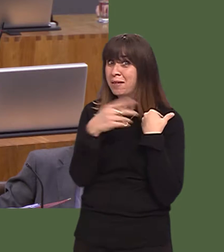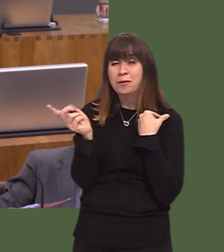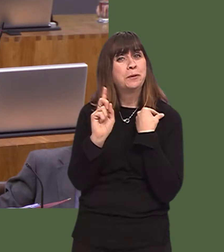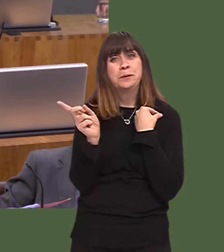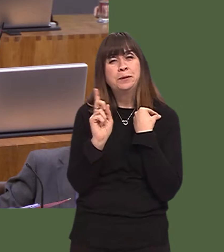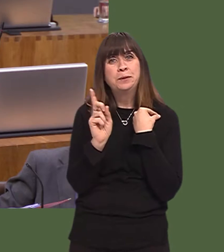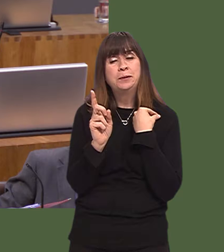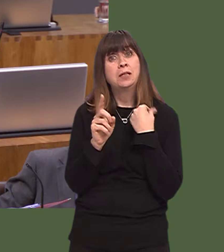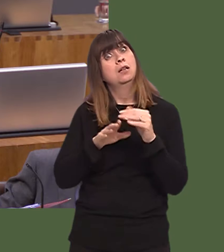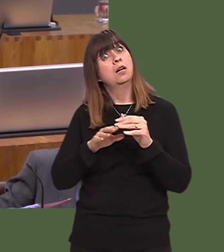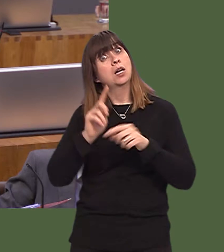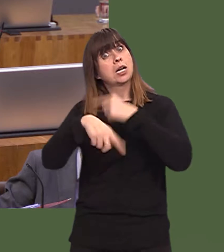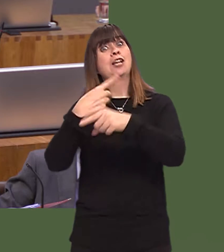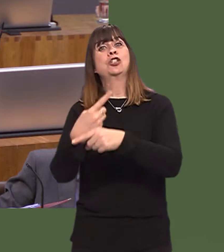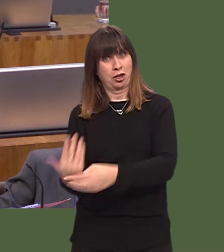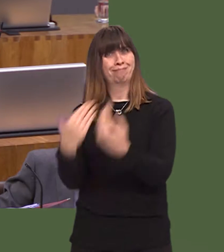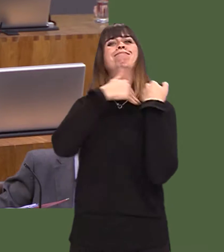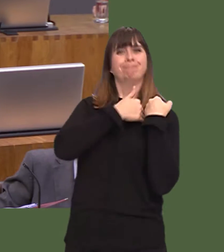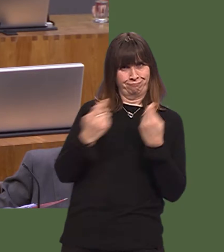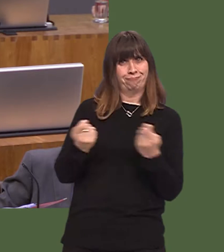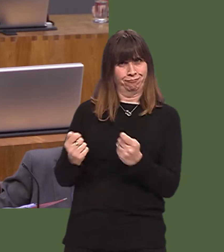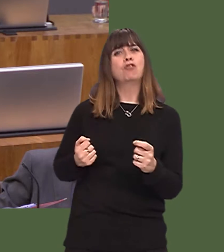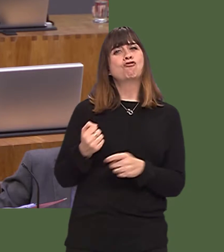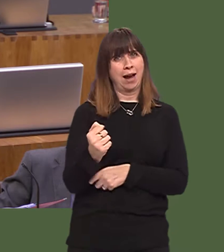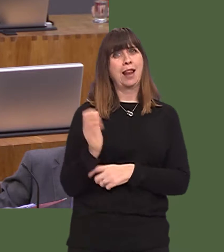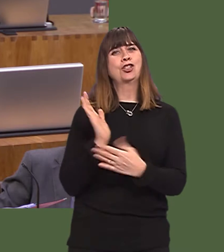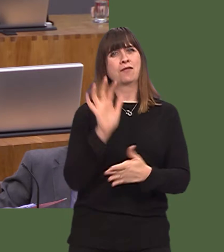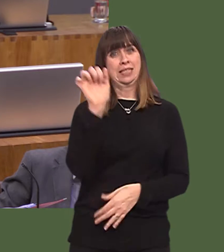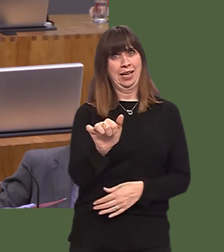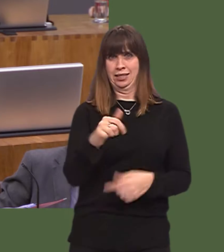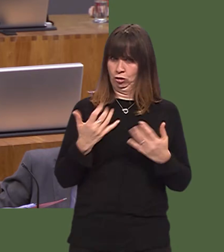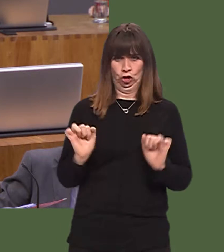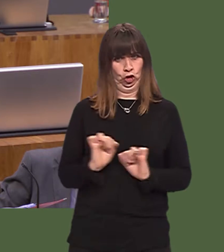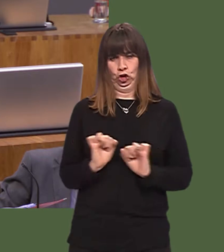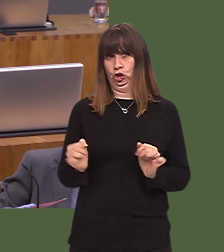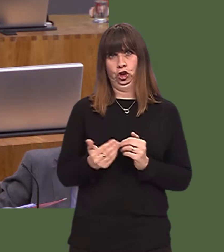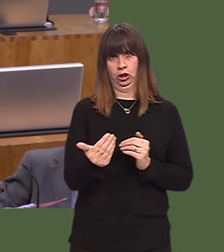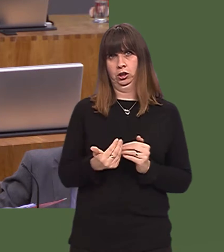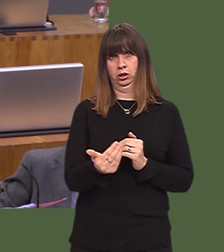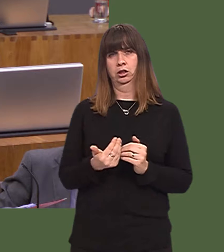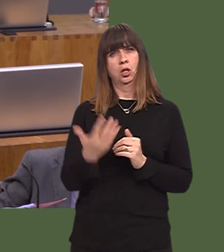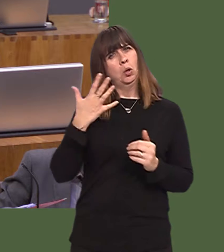for rail services. We will be from next year and we welcome that. We want to make sure that the Wales and borders franchise properly serves people with decent